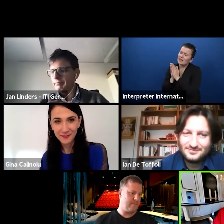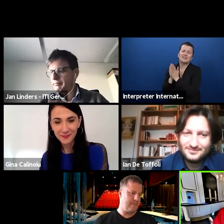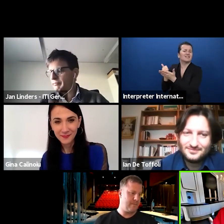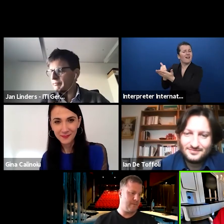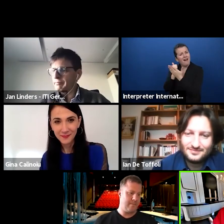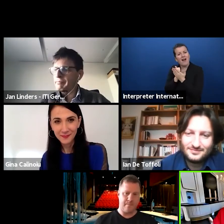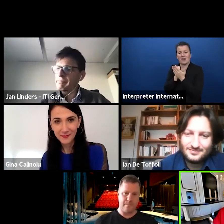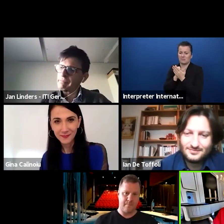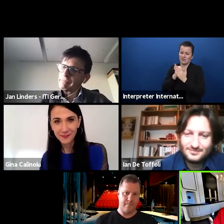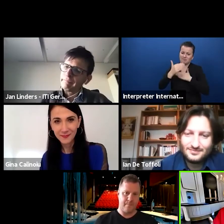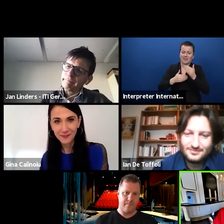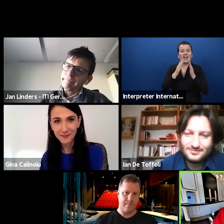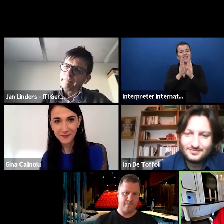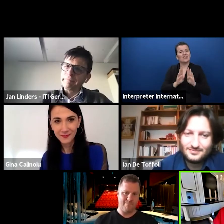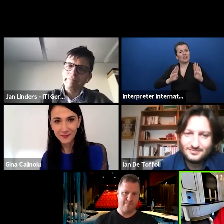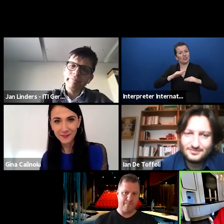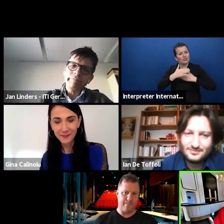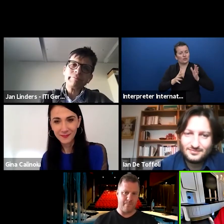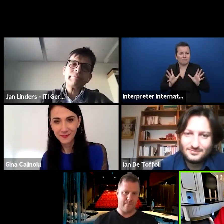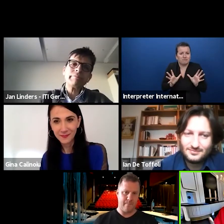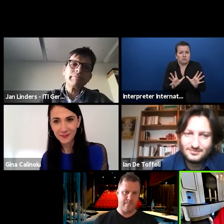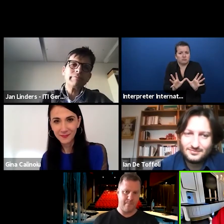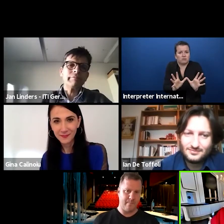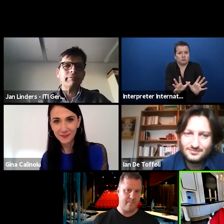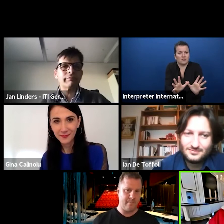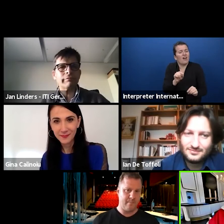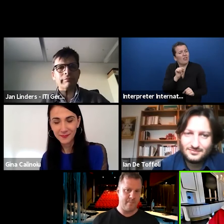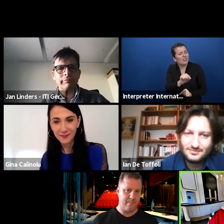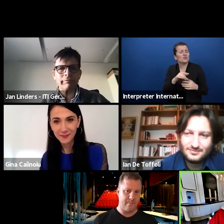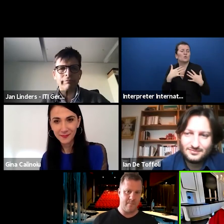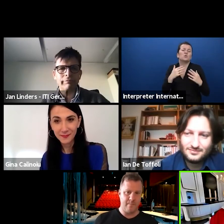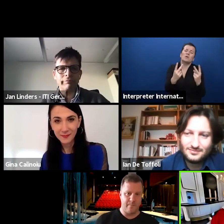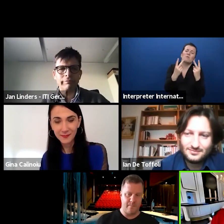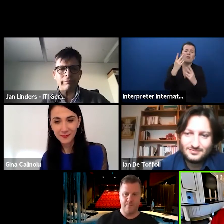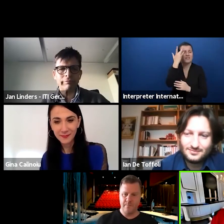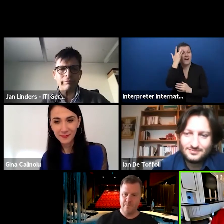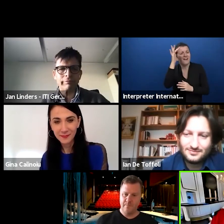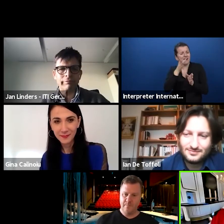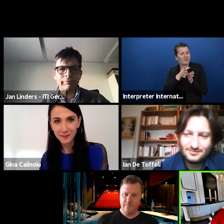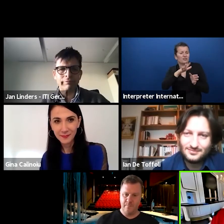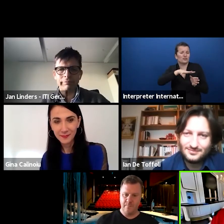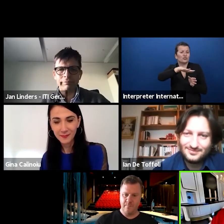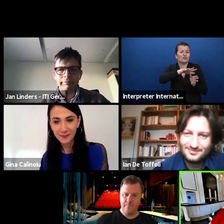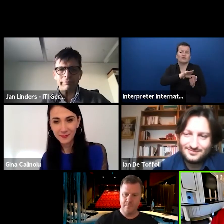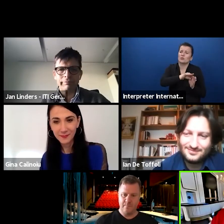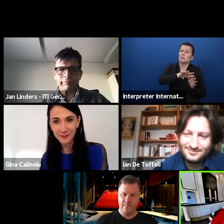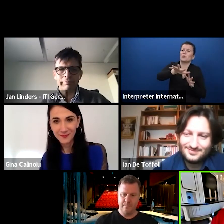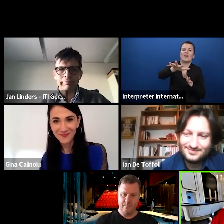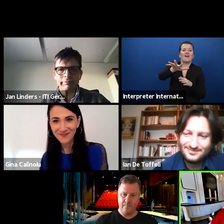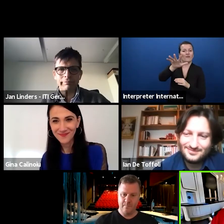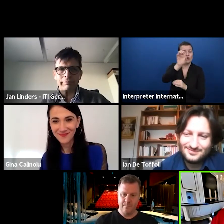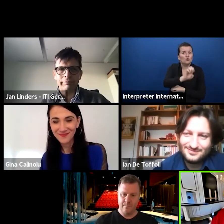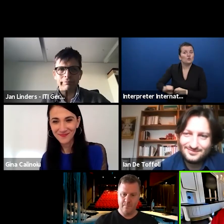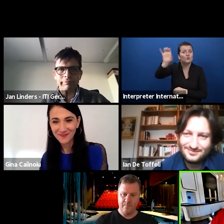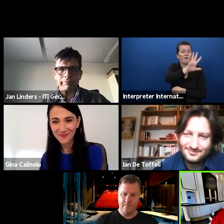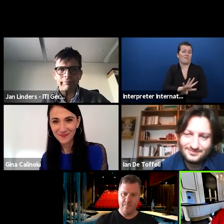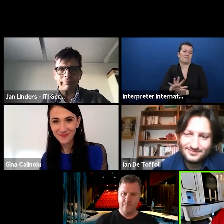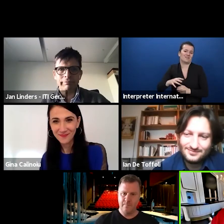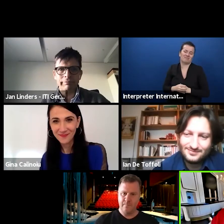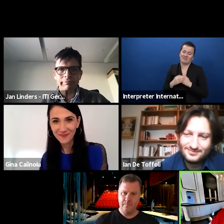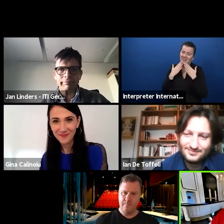sector, one of the most important and key cultural sectors in Europe. Thank you.